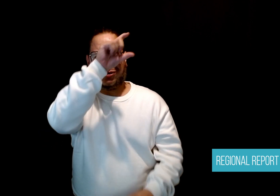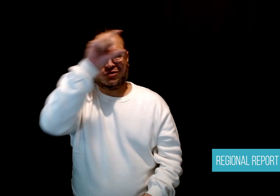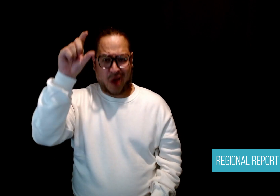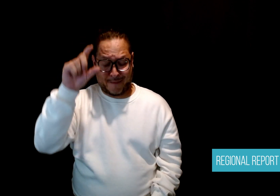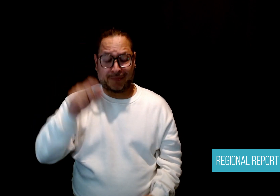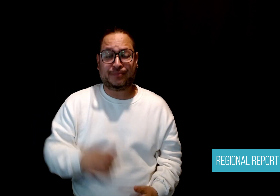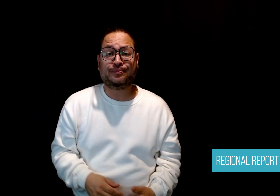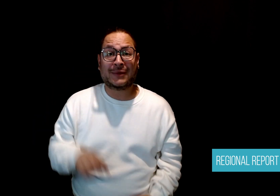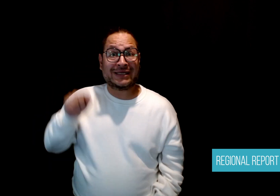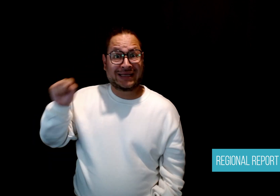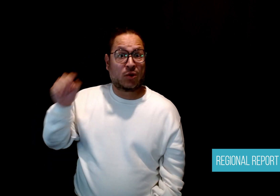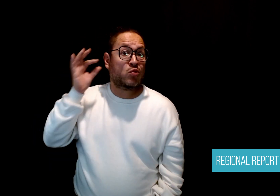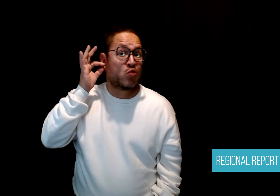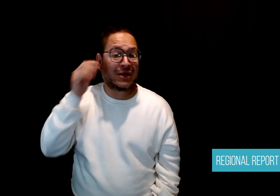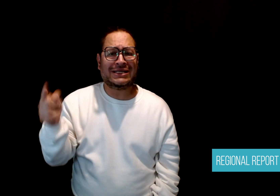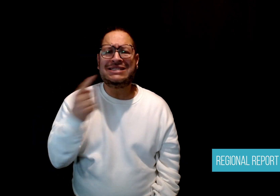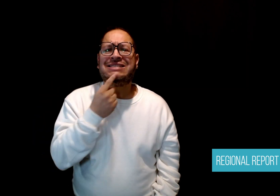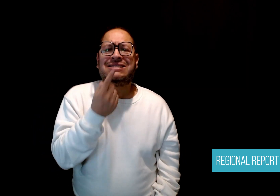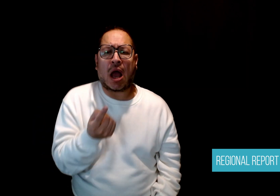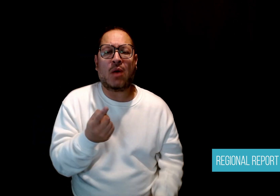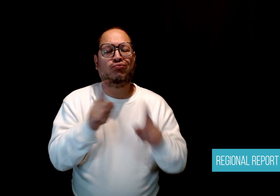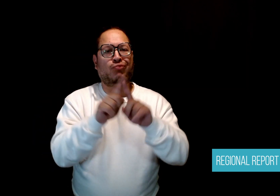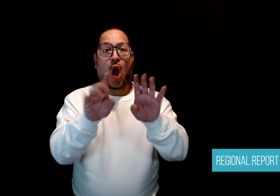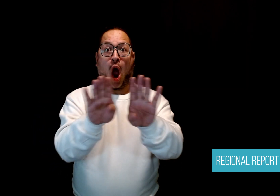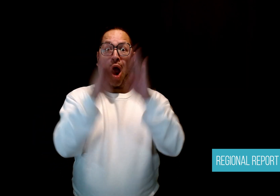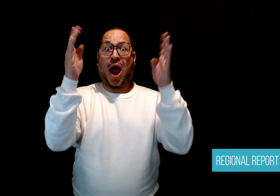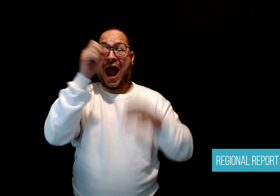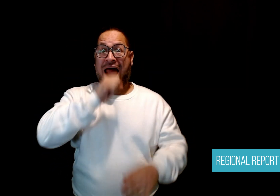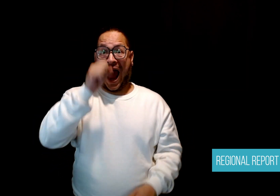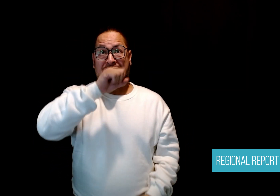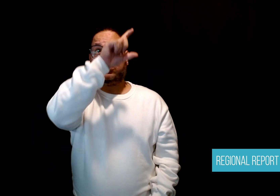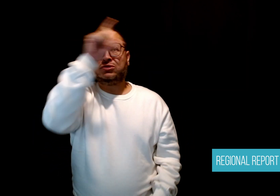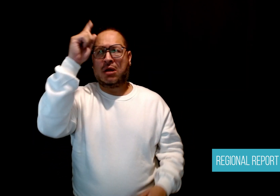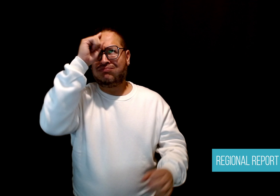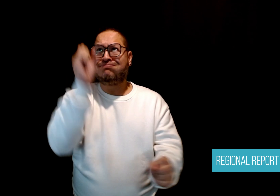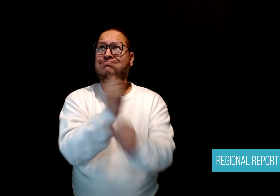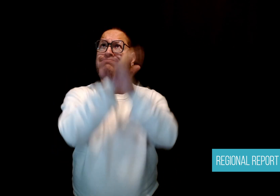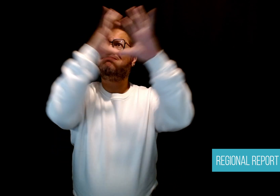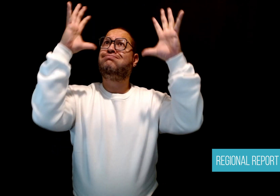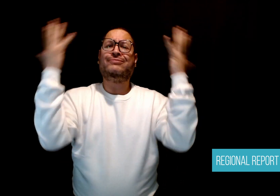to embrace both Black culture and the American Deaf community.